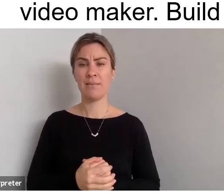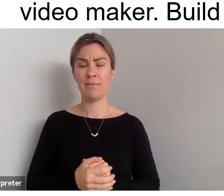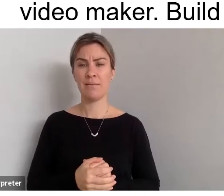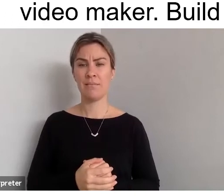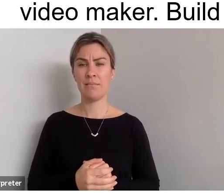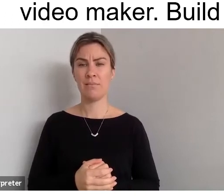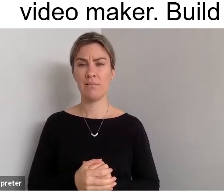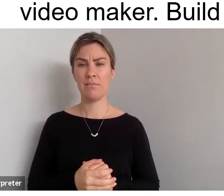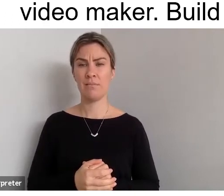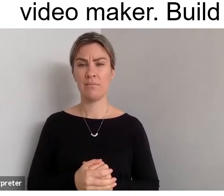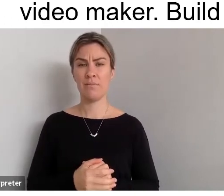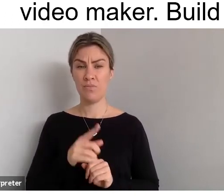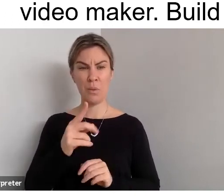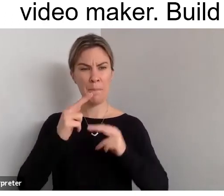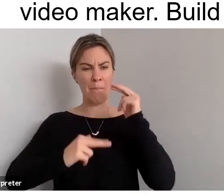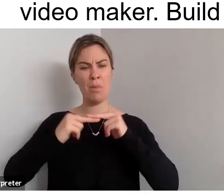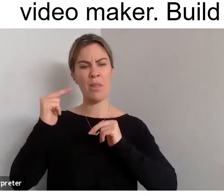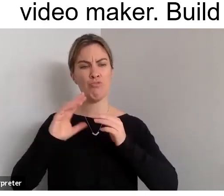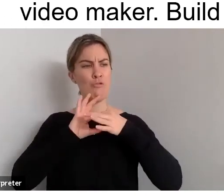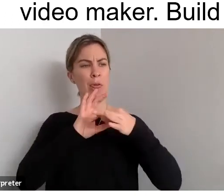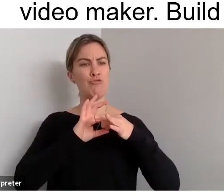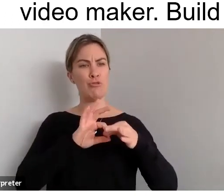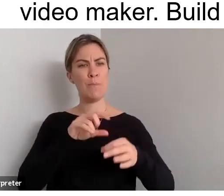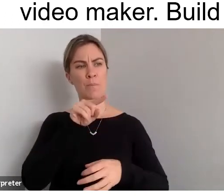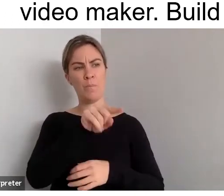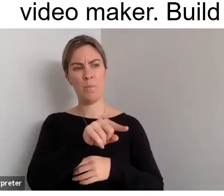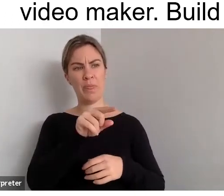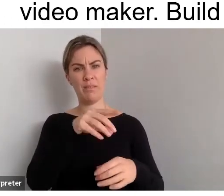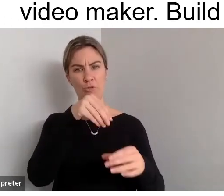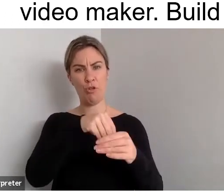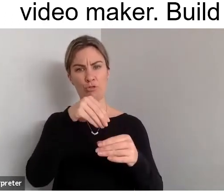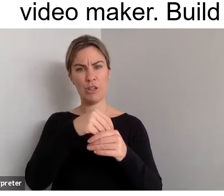You can build a relationship with content creators and really build